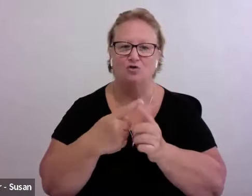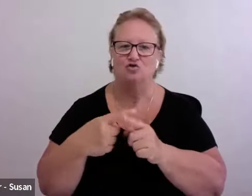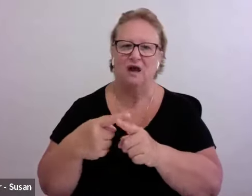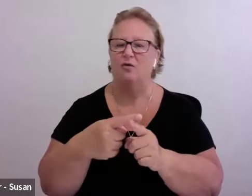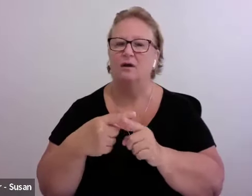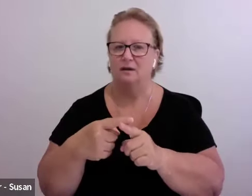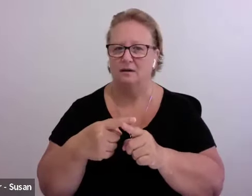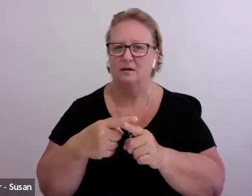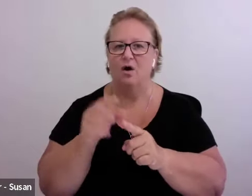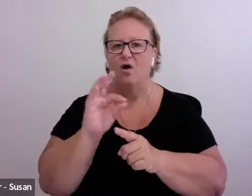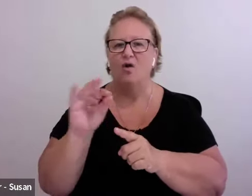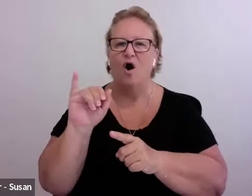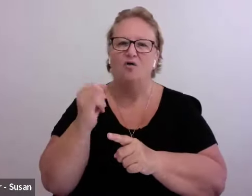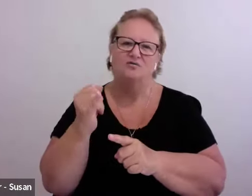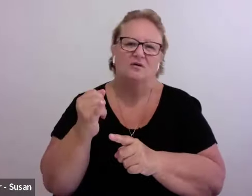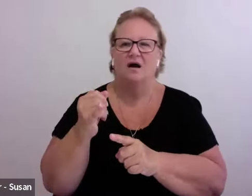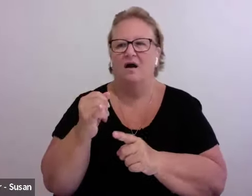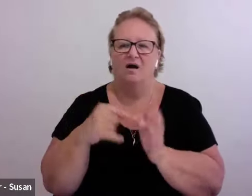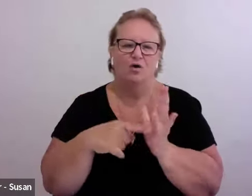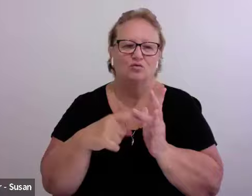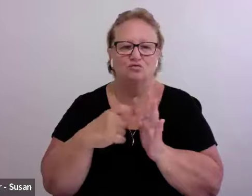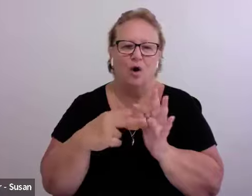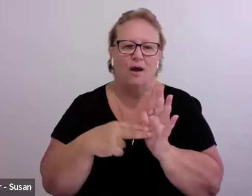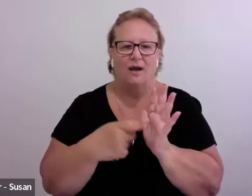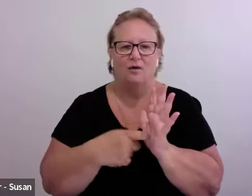. Reviewers are looking for evidence of genuine power